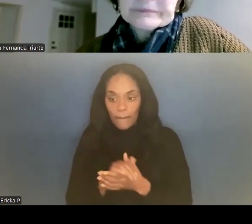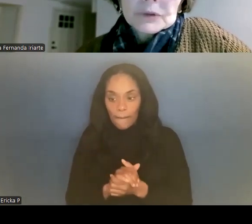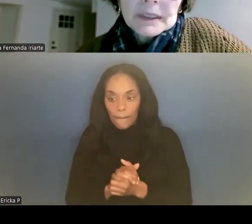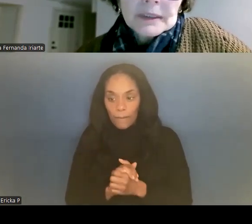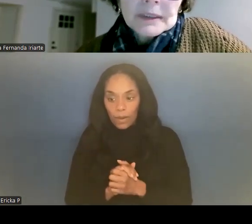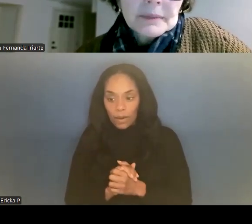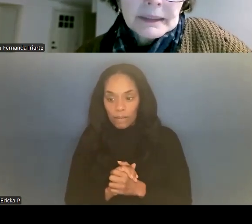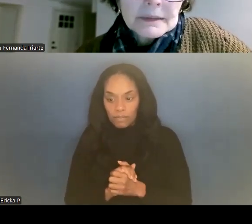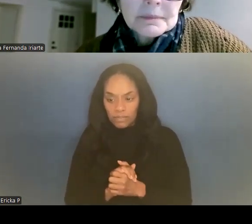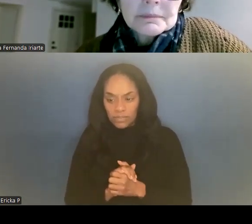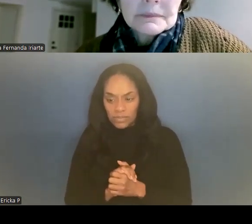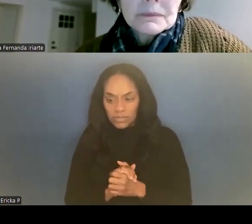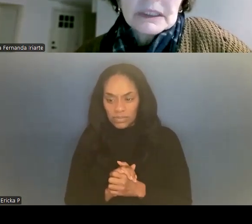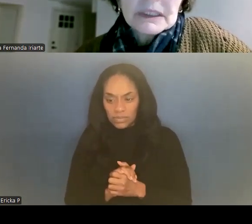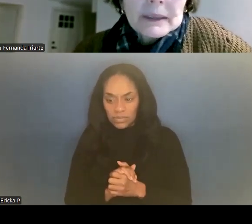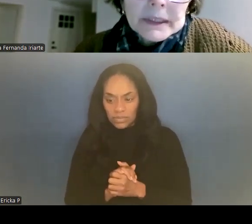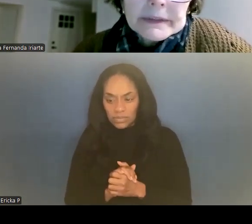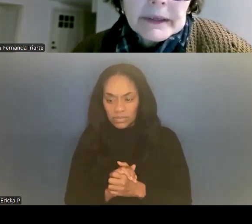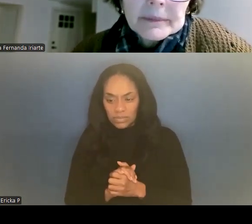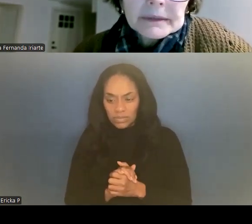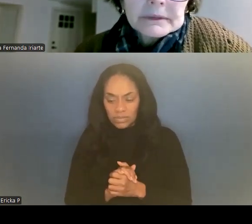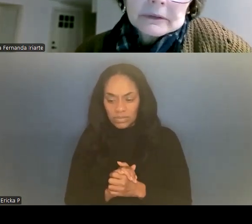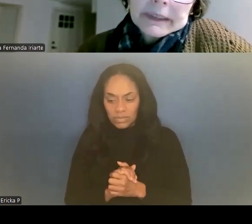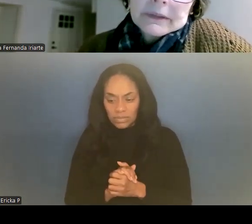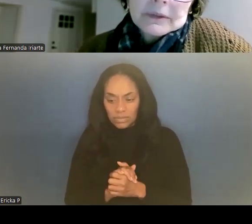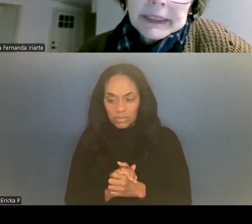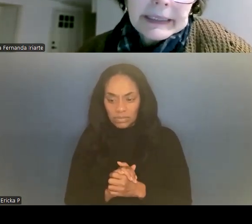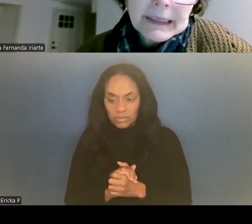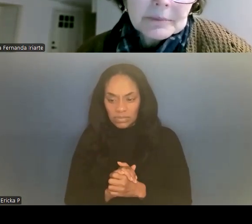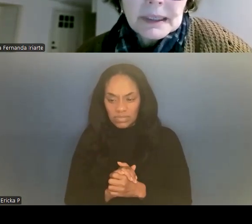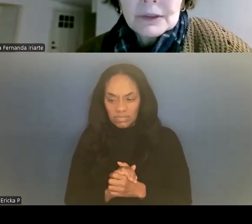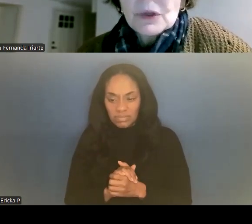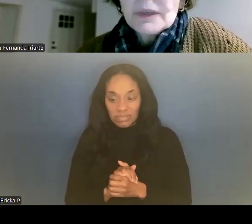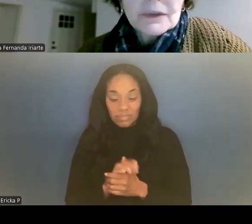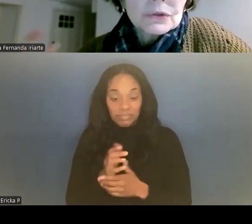Try to make it as. Because I want to stay home. I could try to do what I can, but I don't know the other.